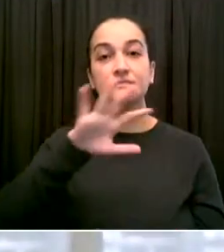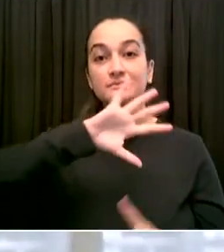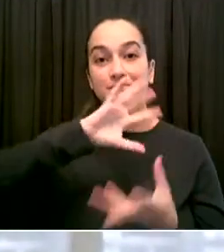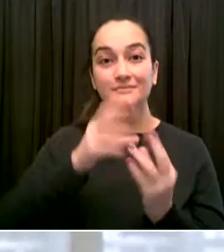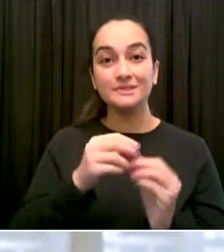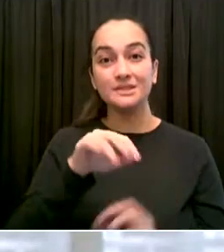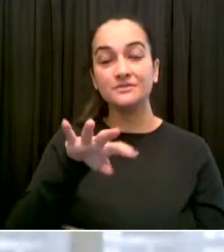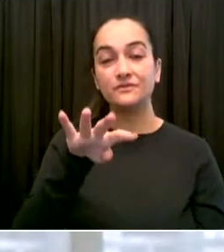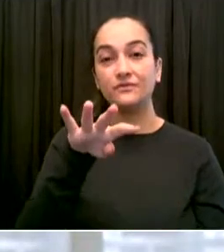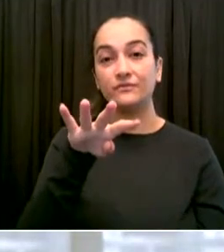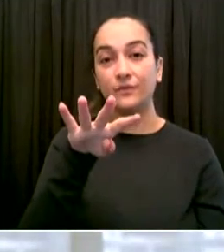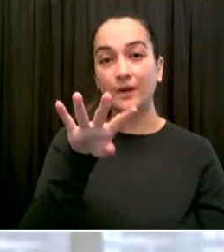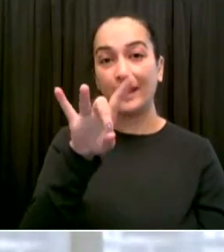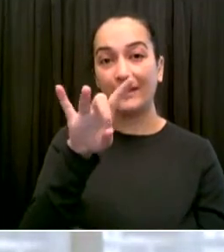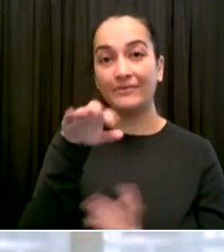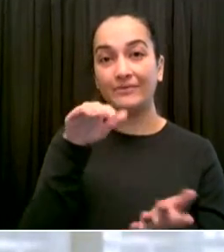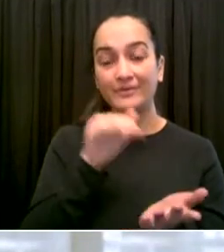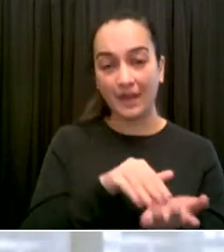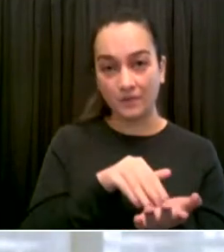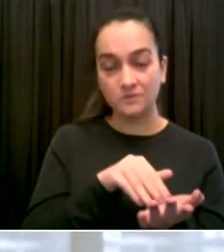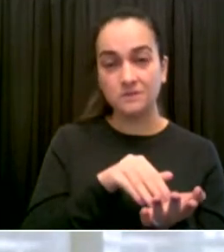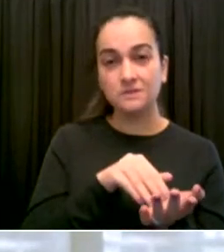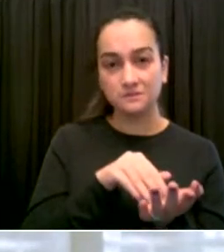AND CLARIFICATION THE NUMBER OF CLASSROOMS, YOU ARE CORRECT,